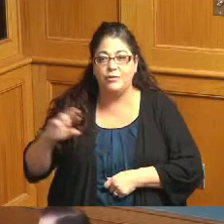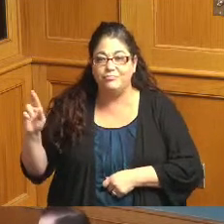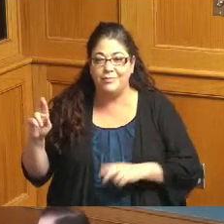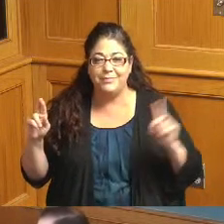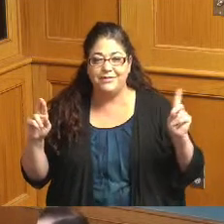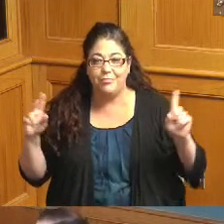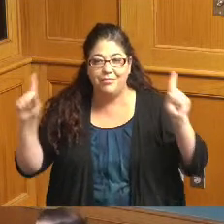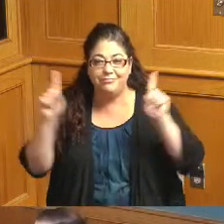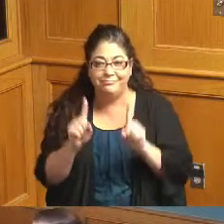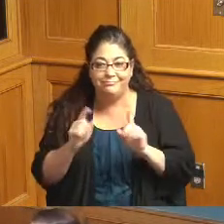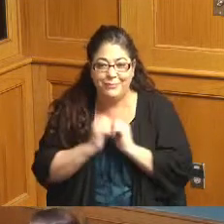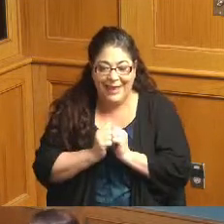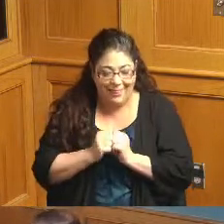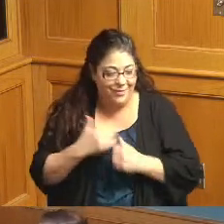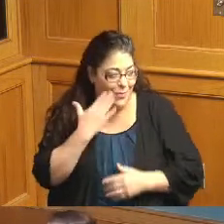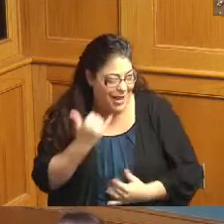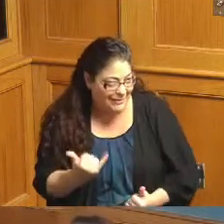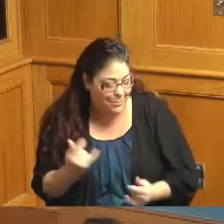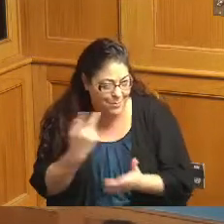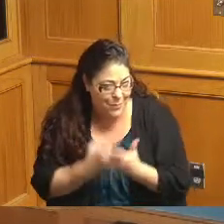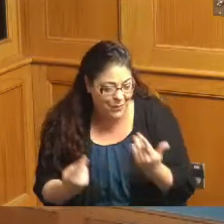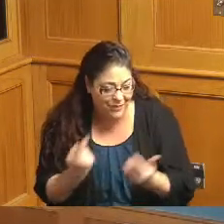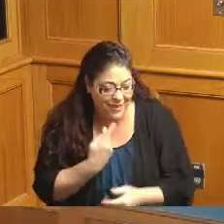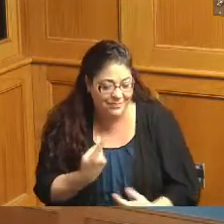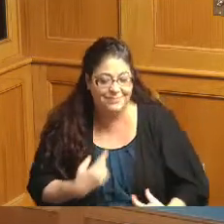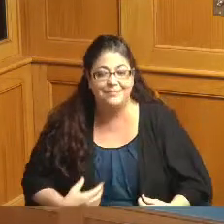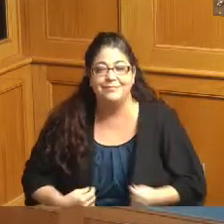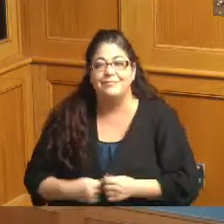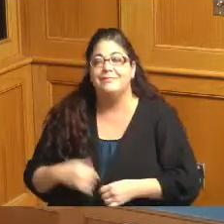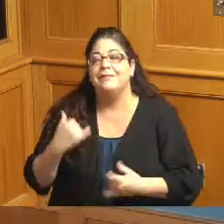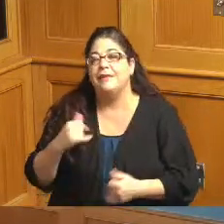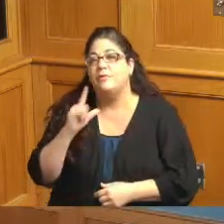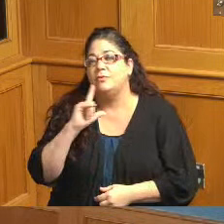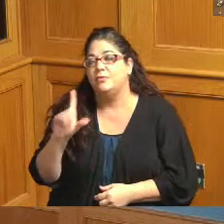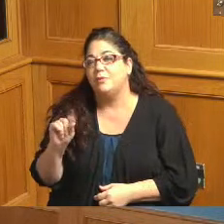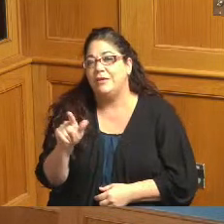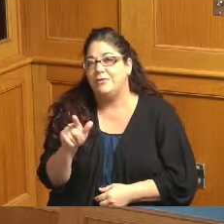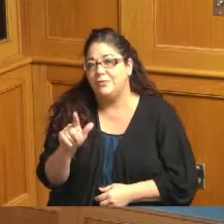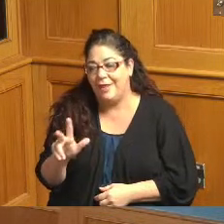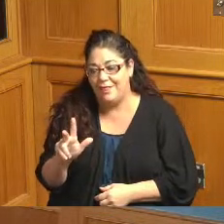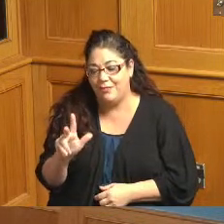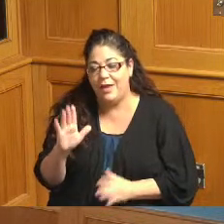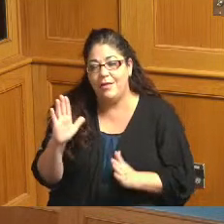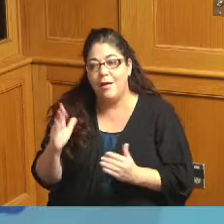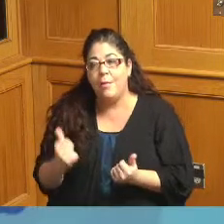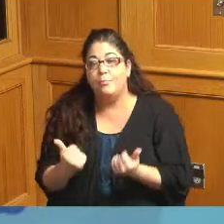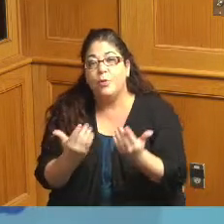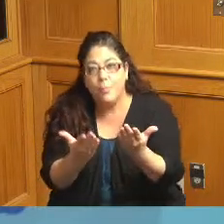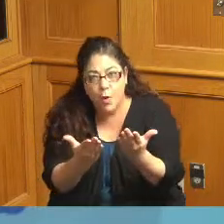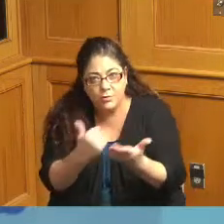and we appreciate the opportunity to present our 2023 proposed budget and the clicker